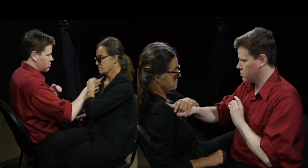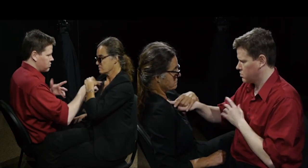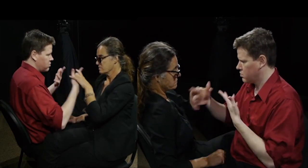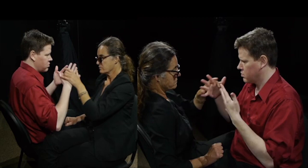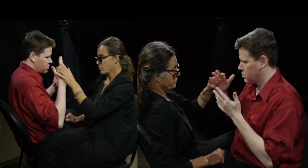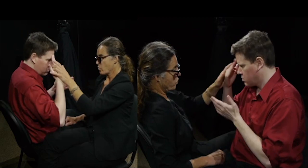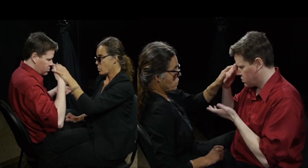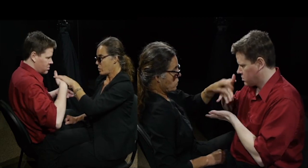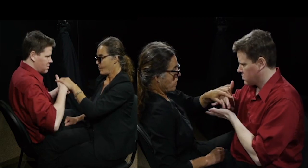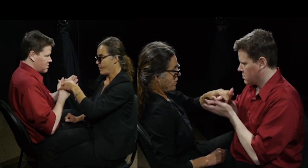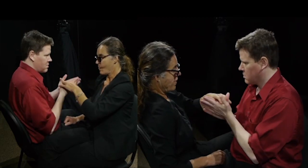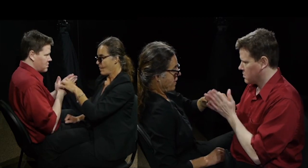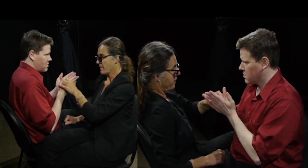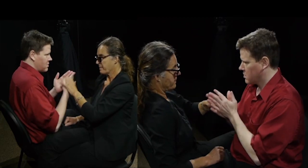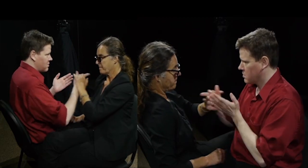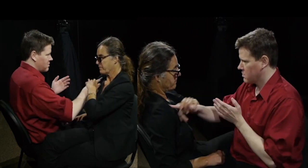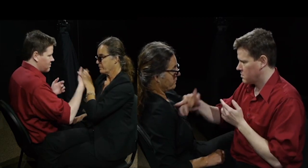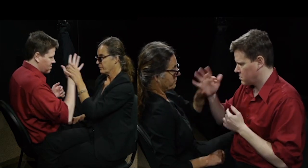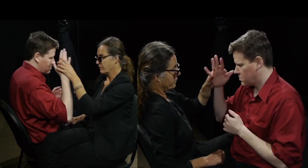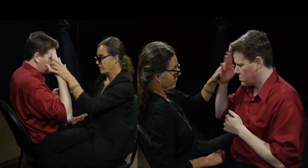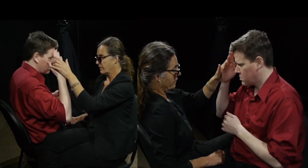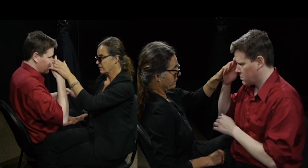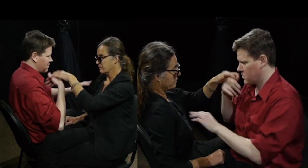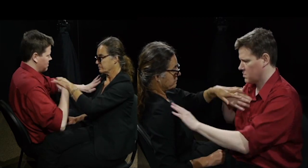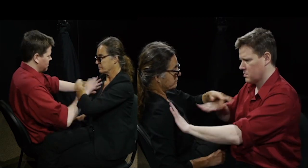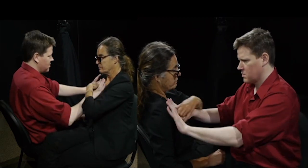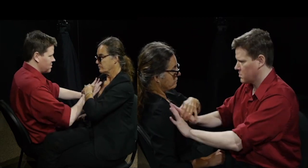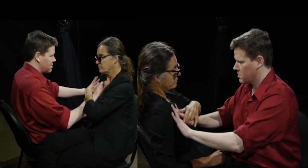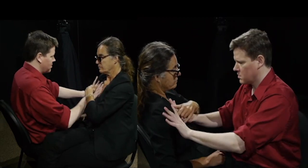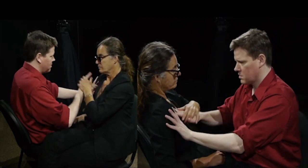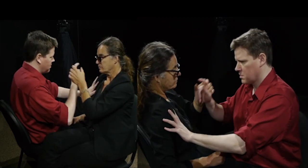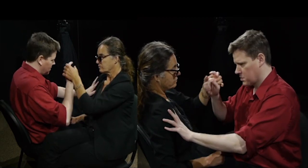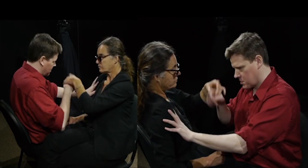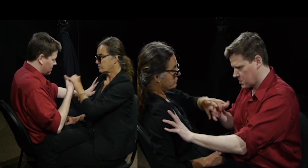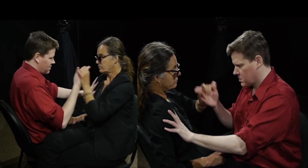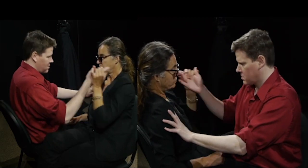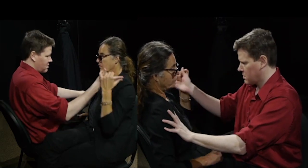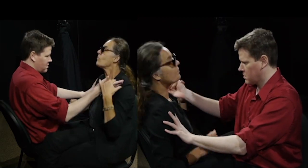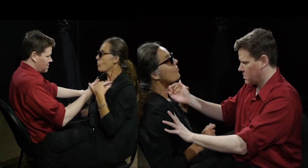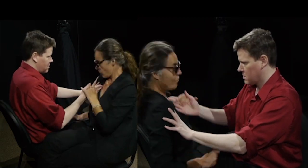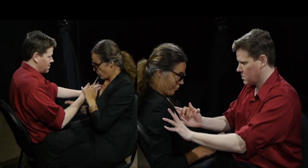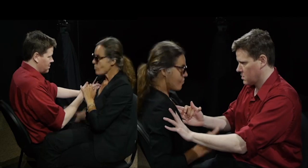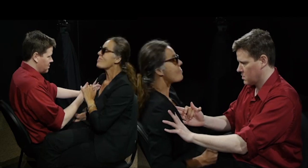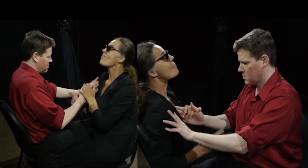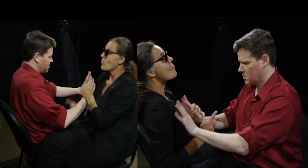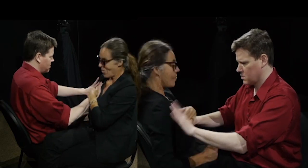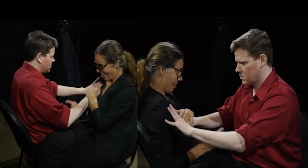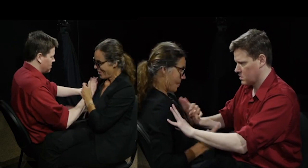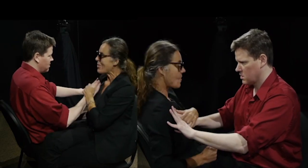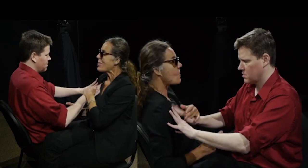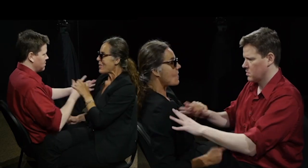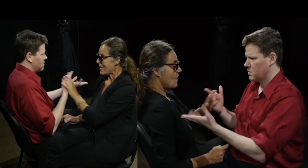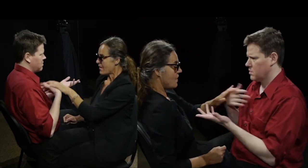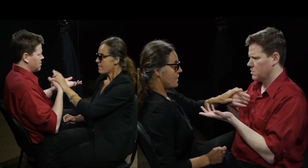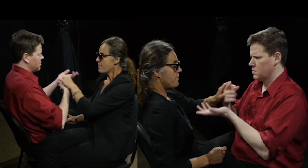But there can be no substitute for DeafBlind teachers who are natural language models. Consider Deaf education.